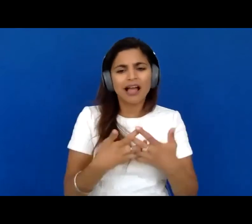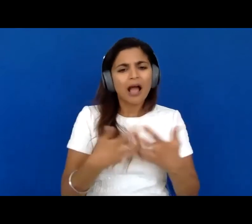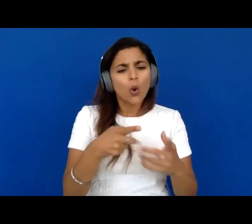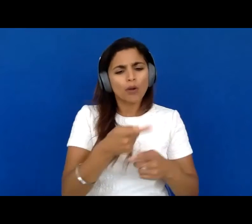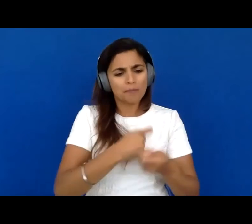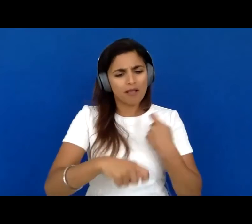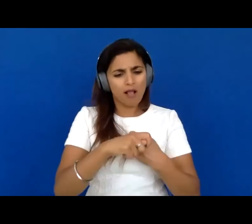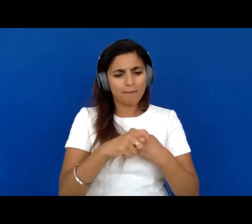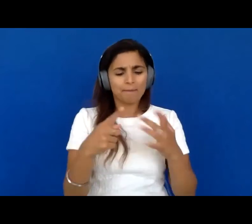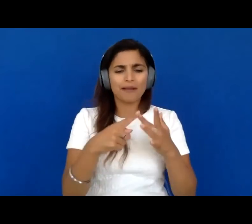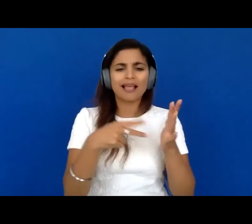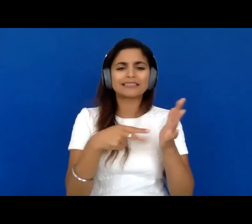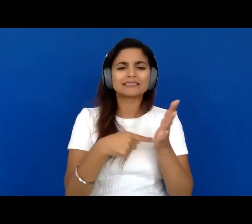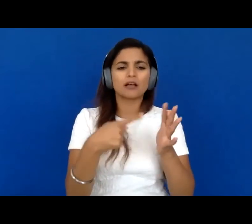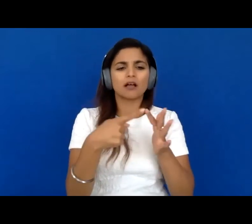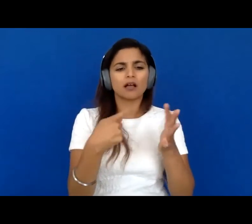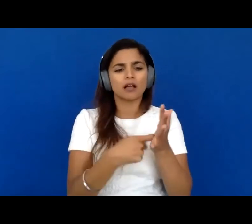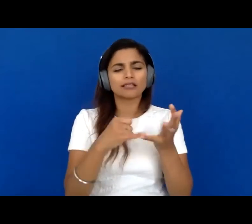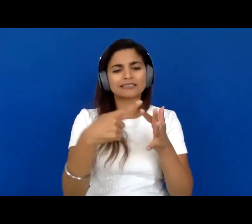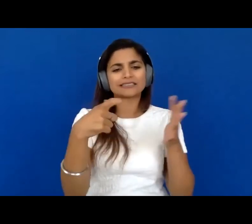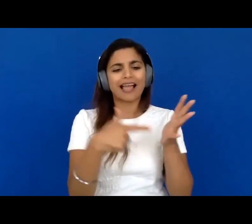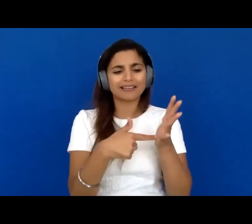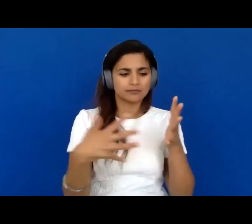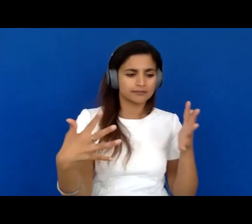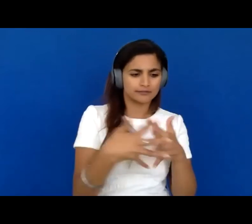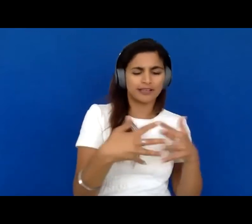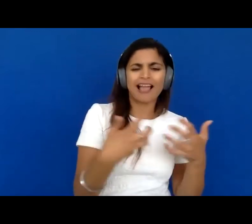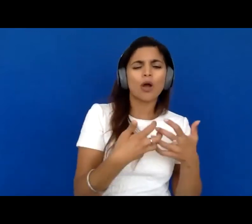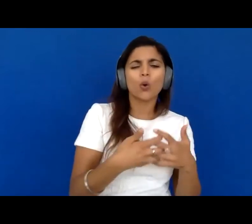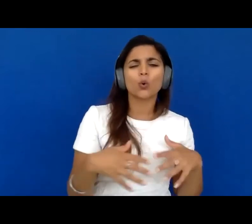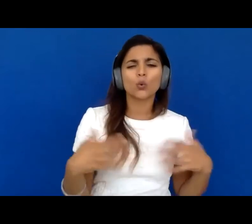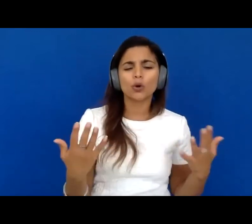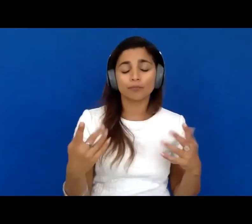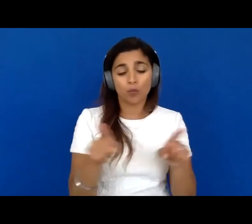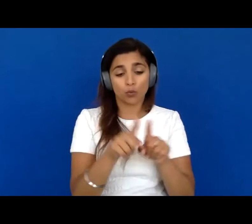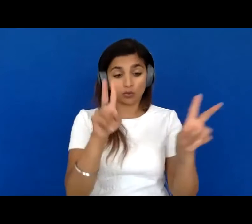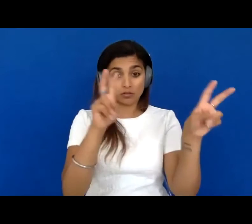engage secondly the title of my piece includes the words here and there and